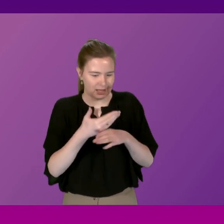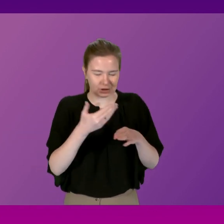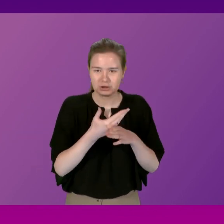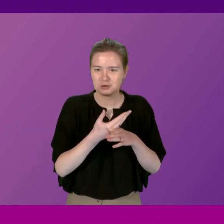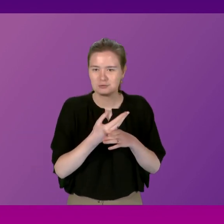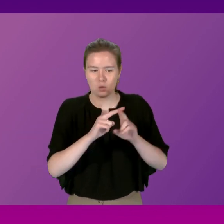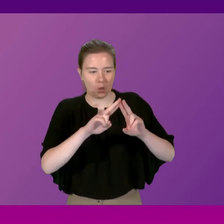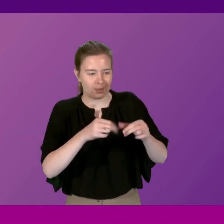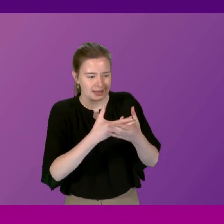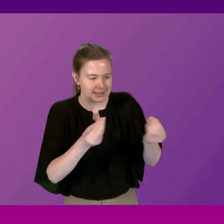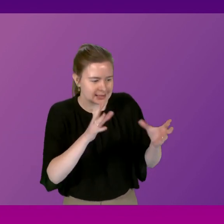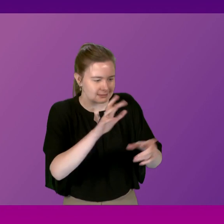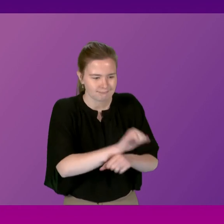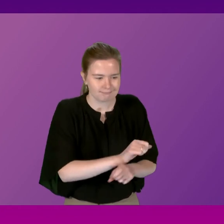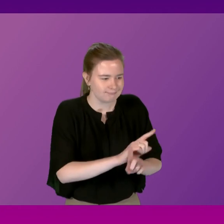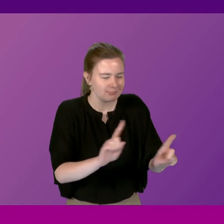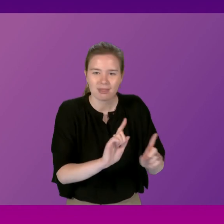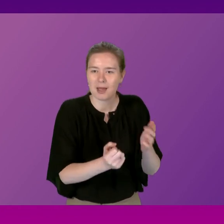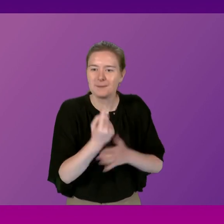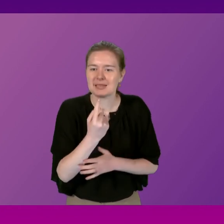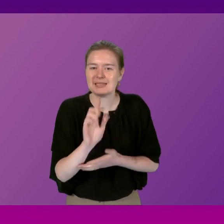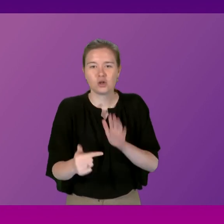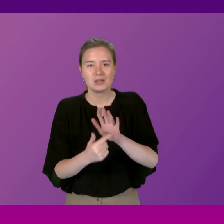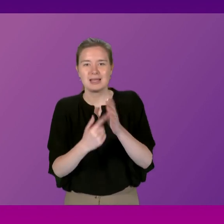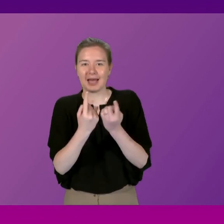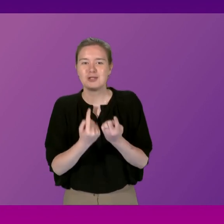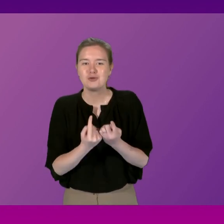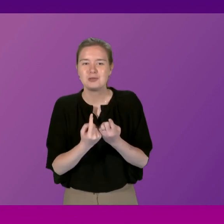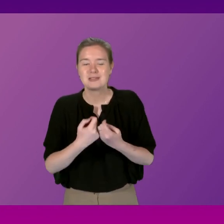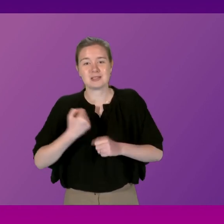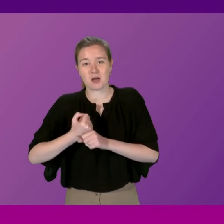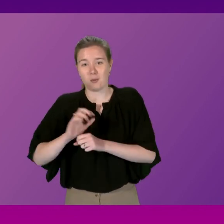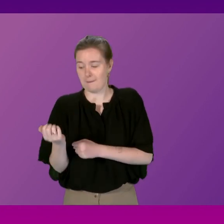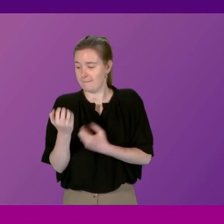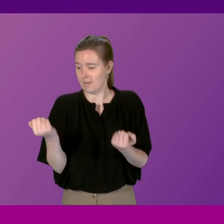Those are all glaring omissions of key issues that are well within the Government’s power.